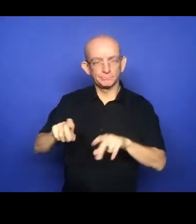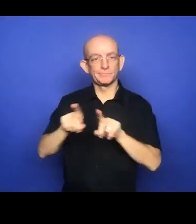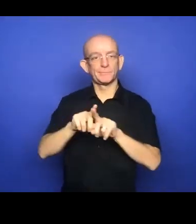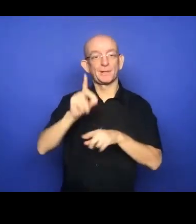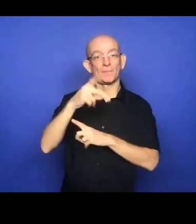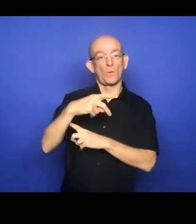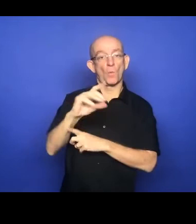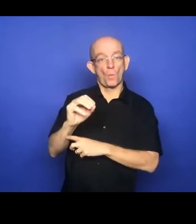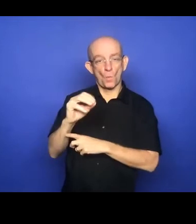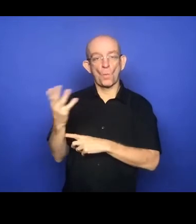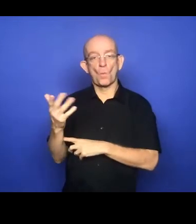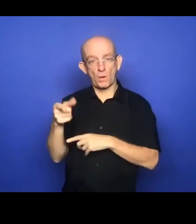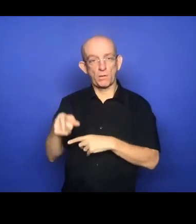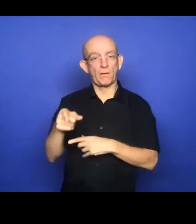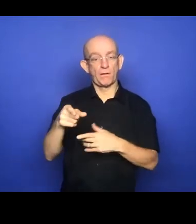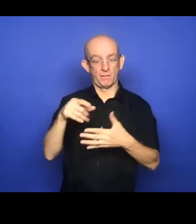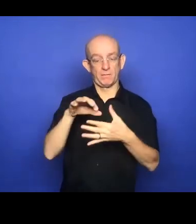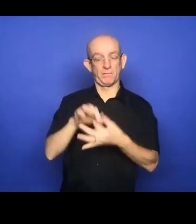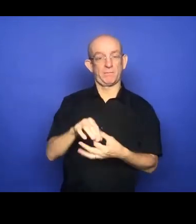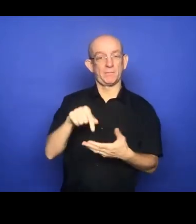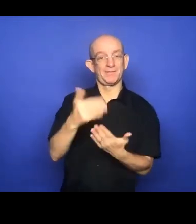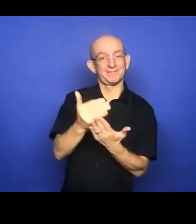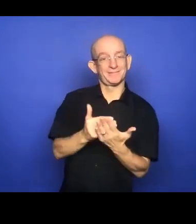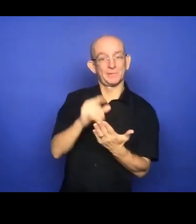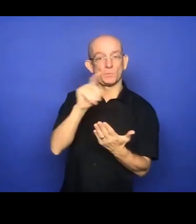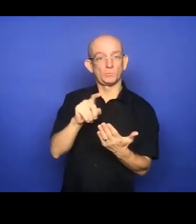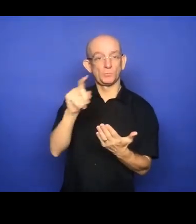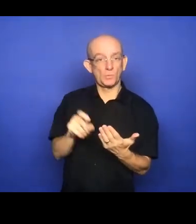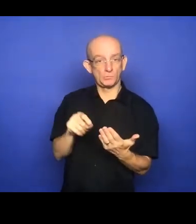the census statistics, what has been published so far includes